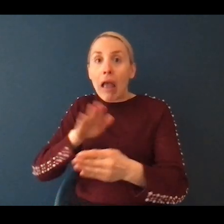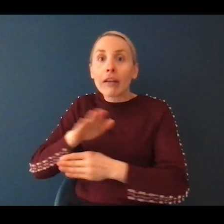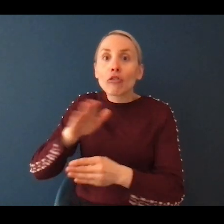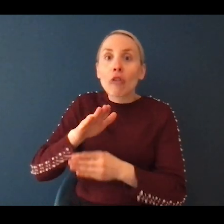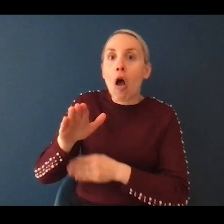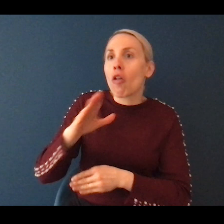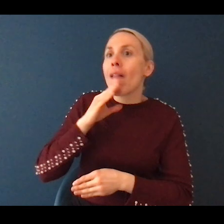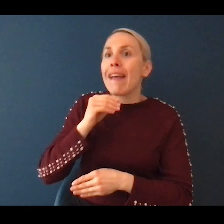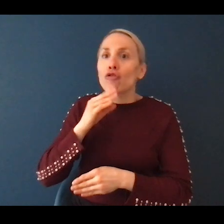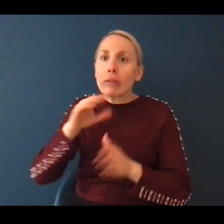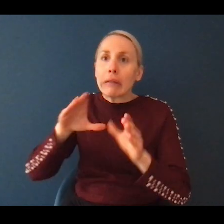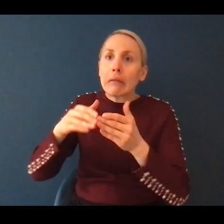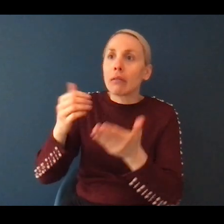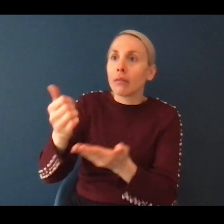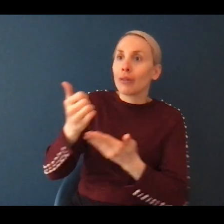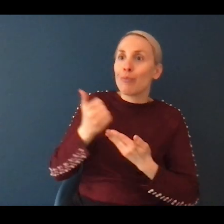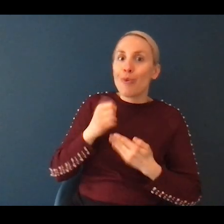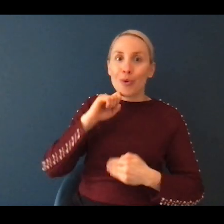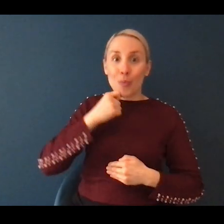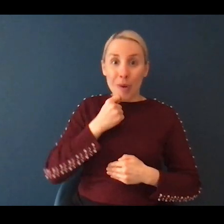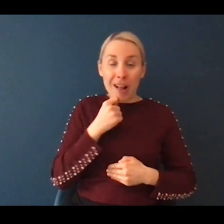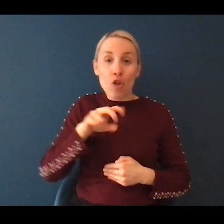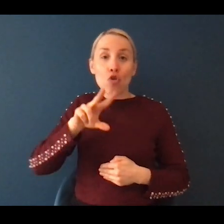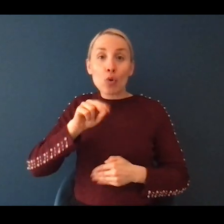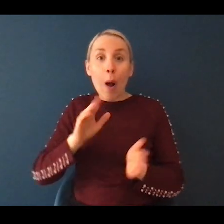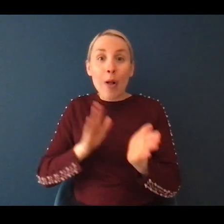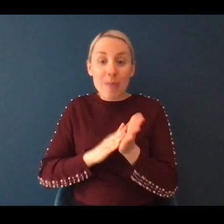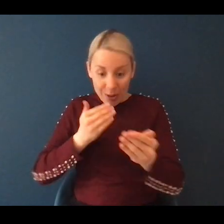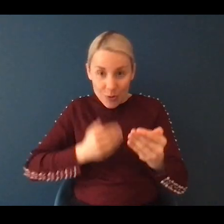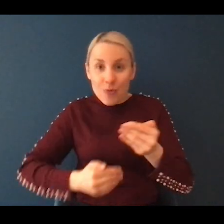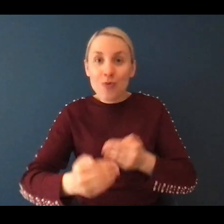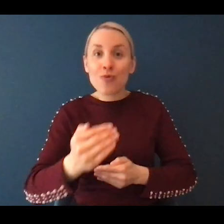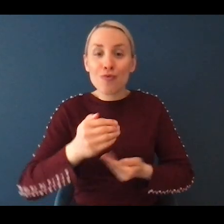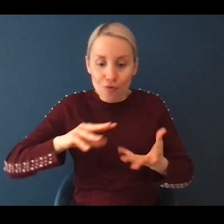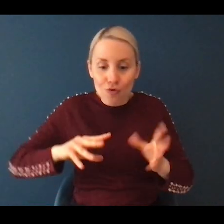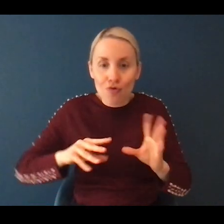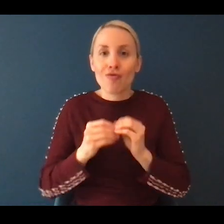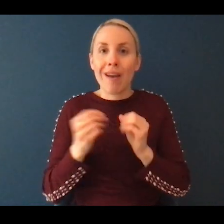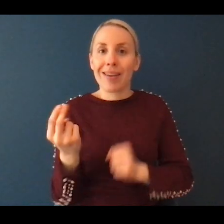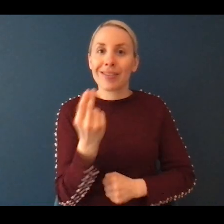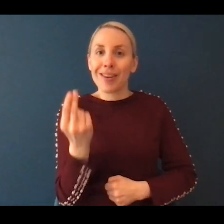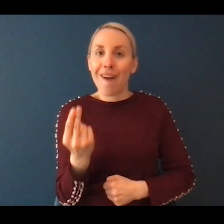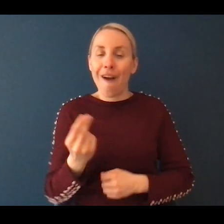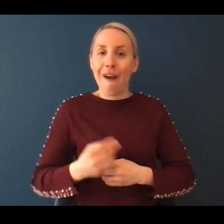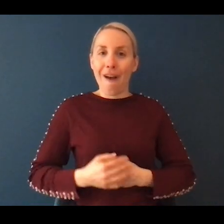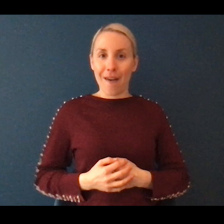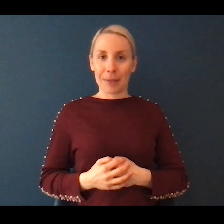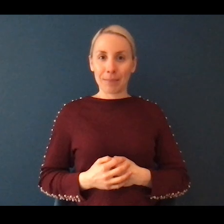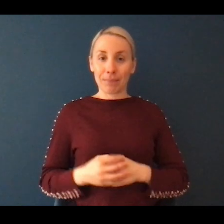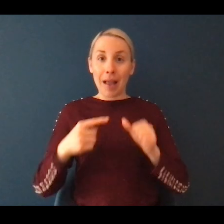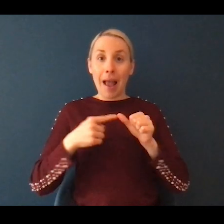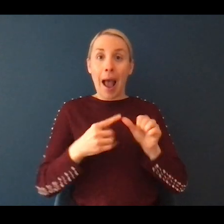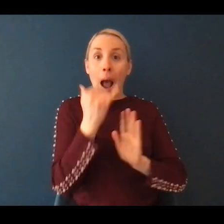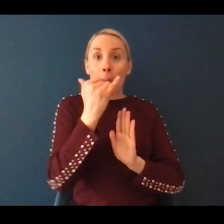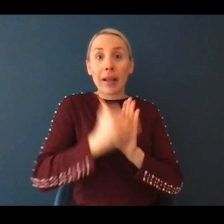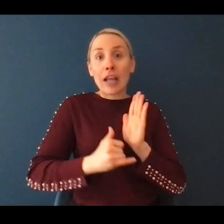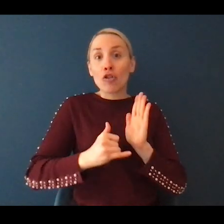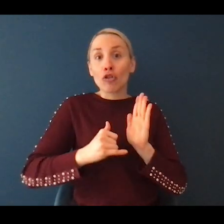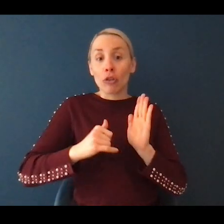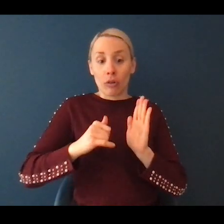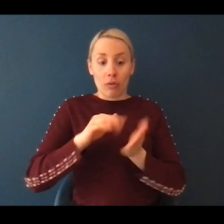12 month period the application for the awards is free and the deadline is Wednesday the